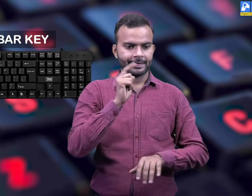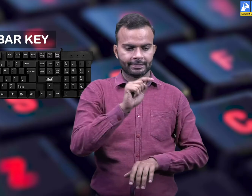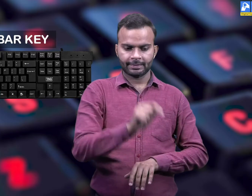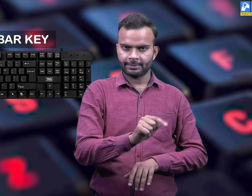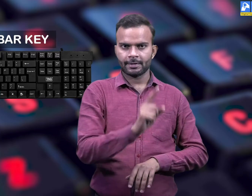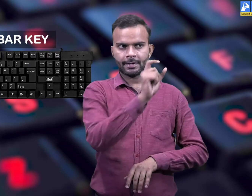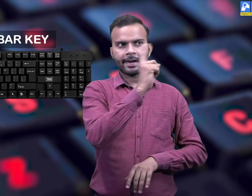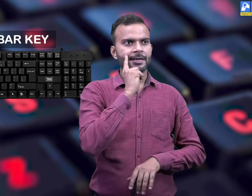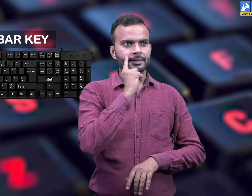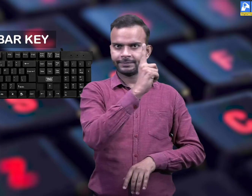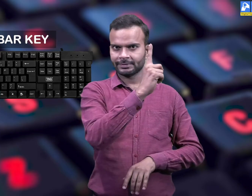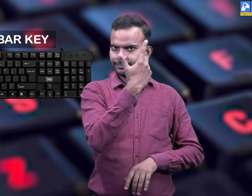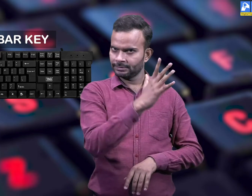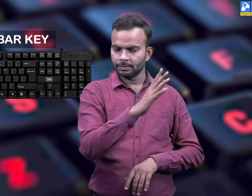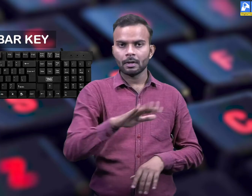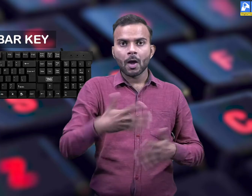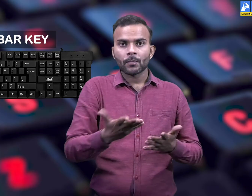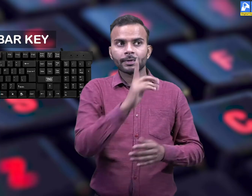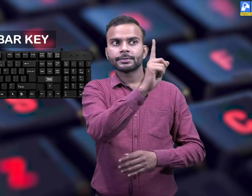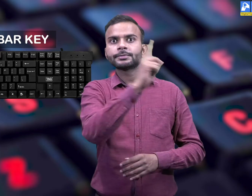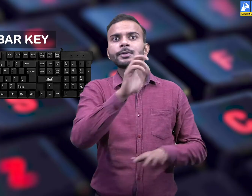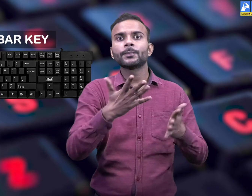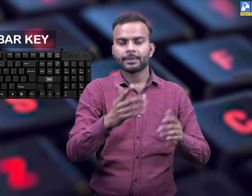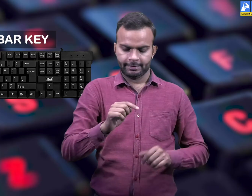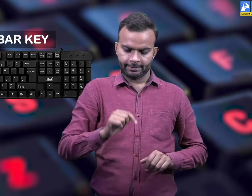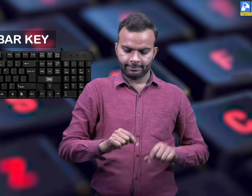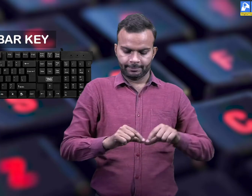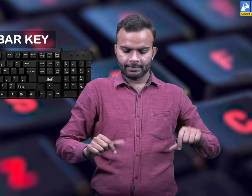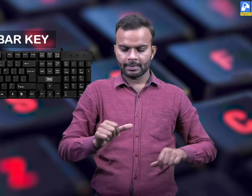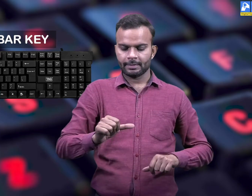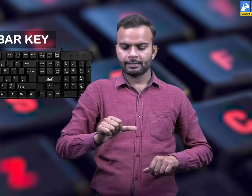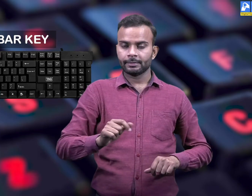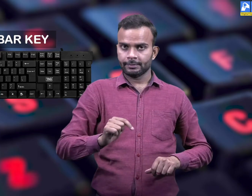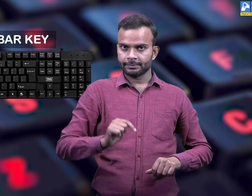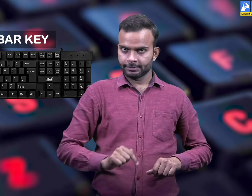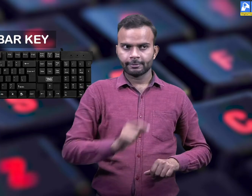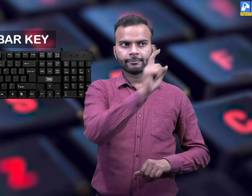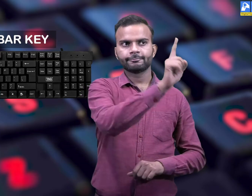To give space between each word you need to press the space bar key.